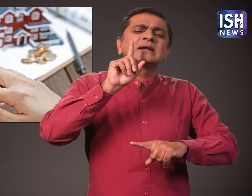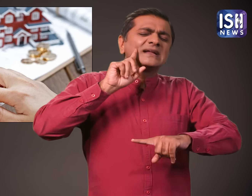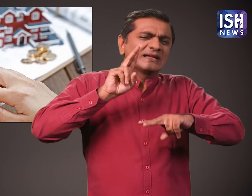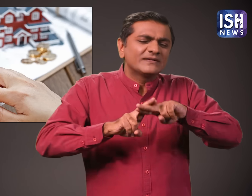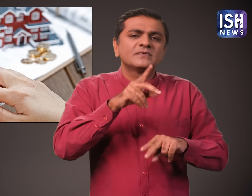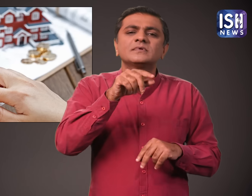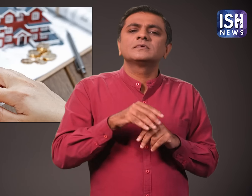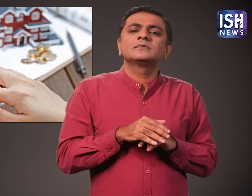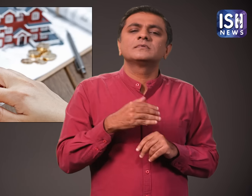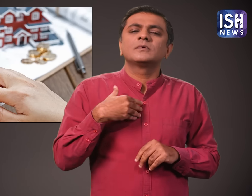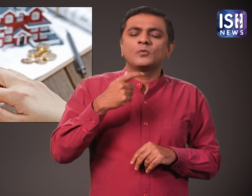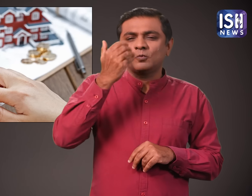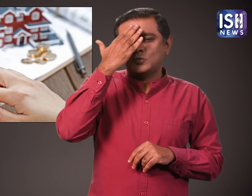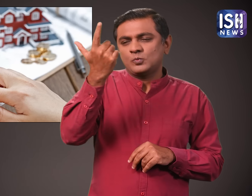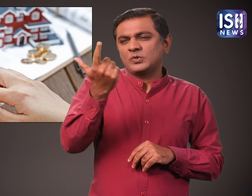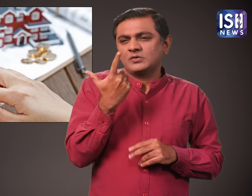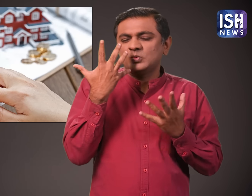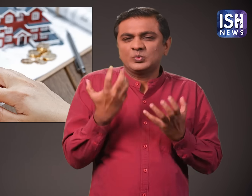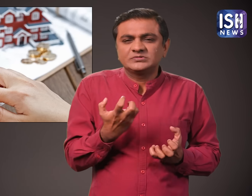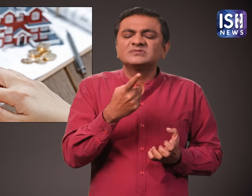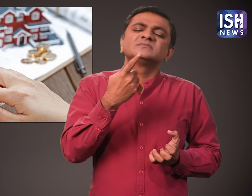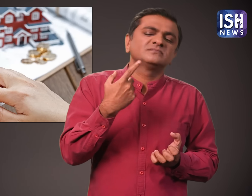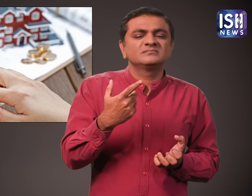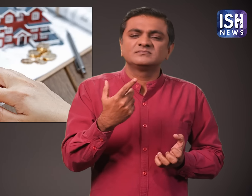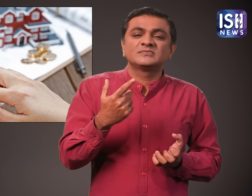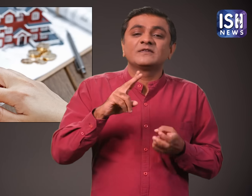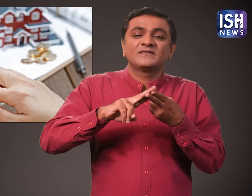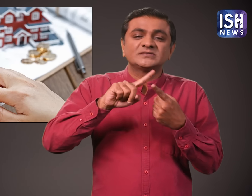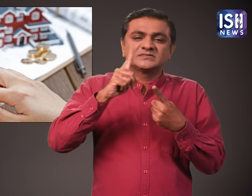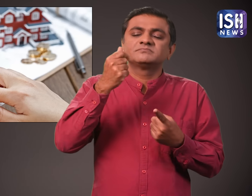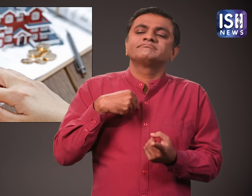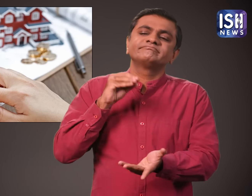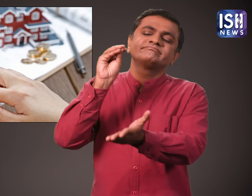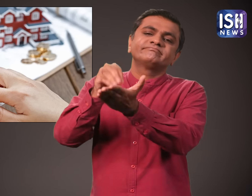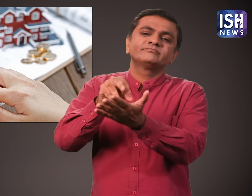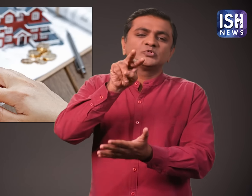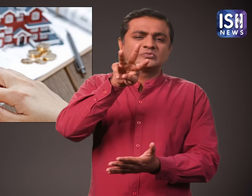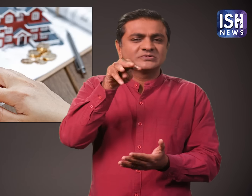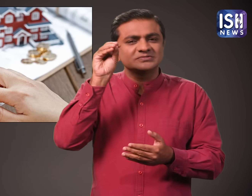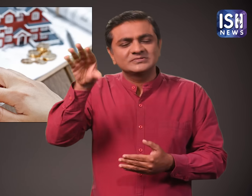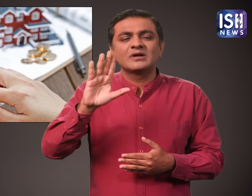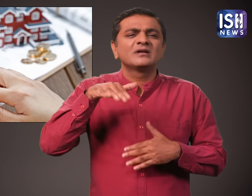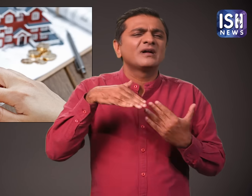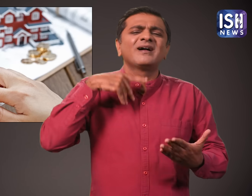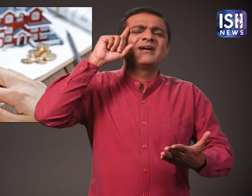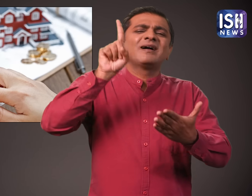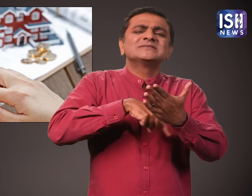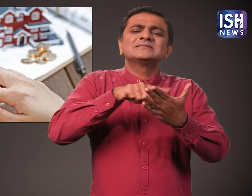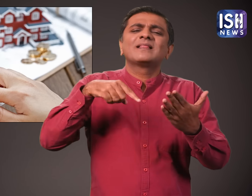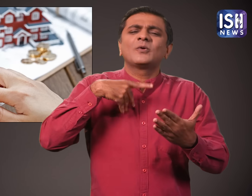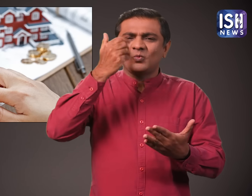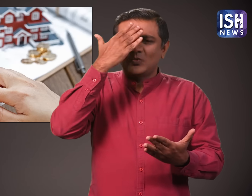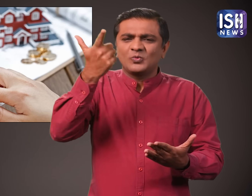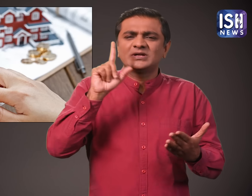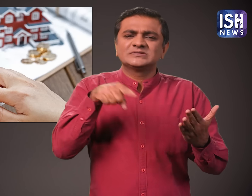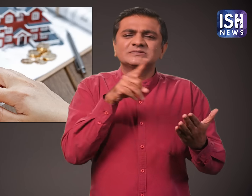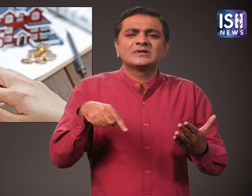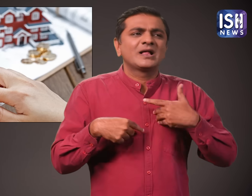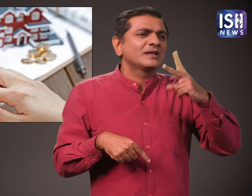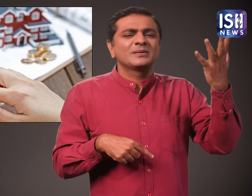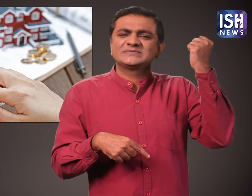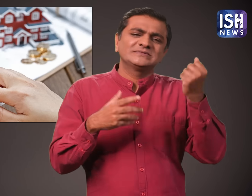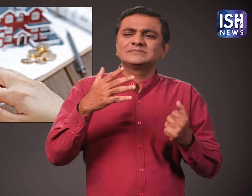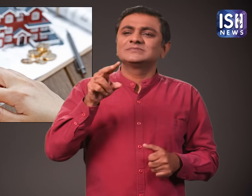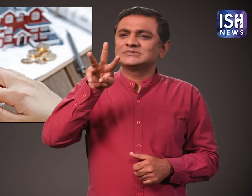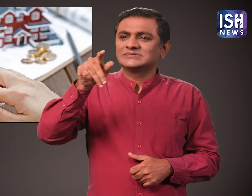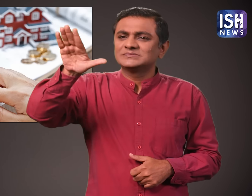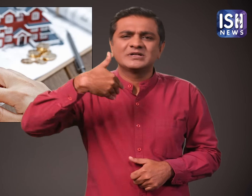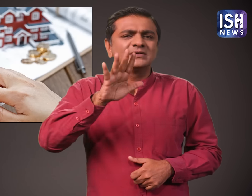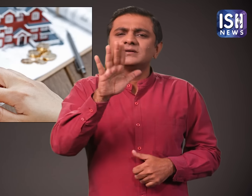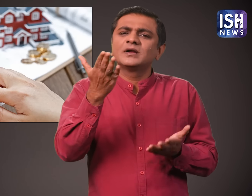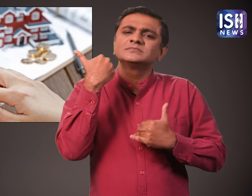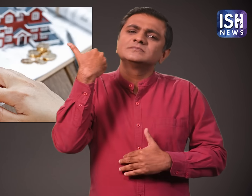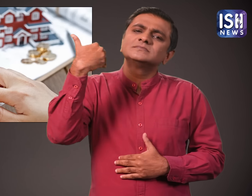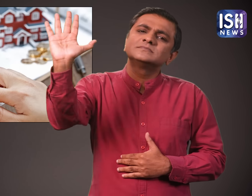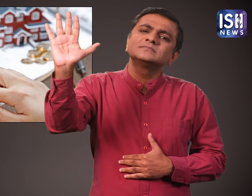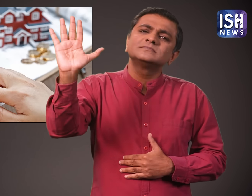If you cancel the loan later, the fee will not be returned.